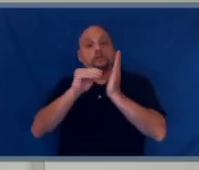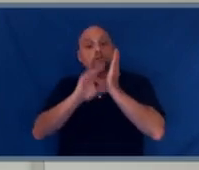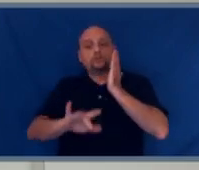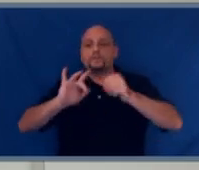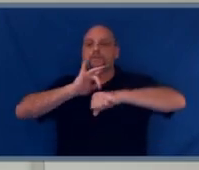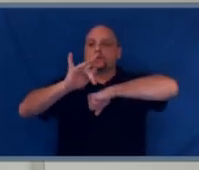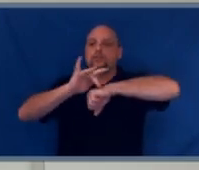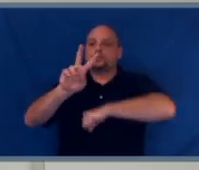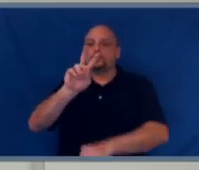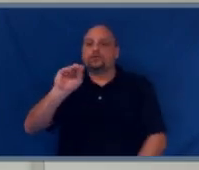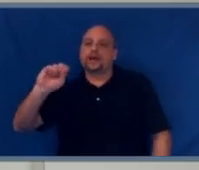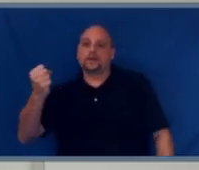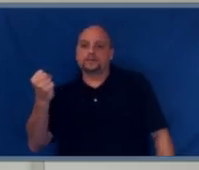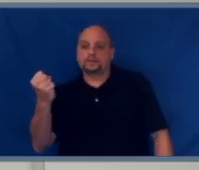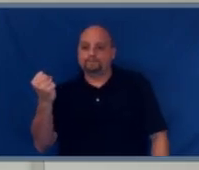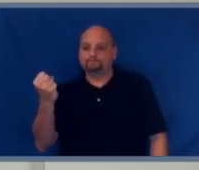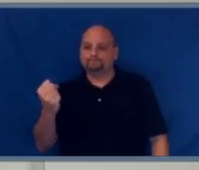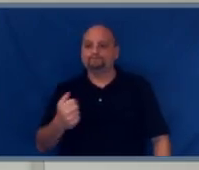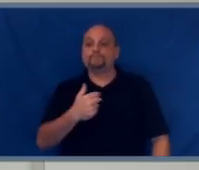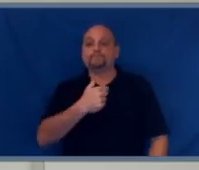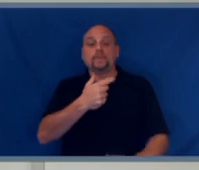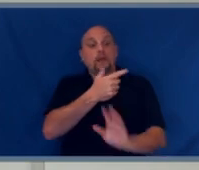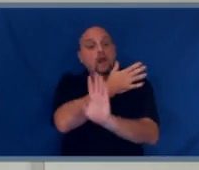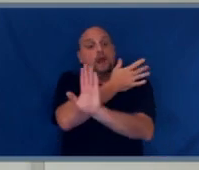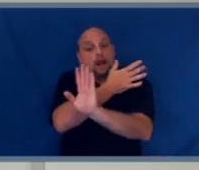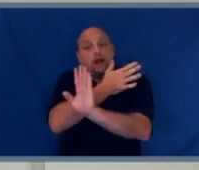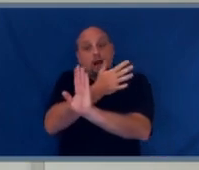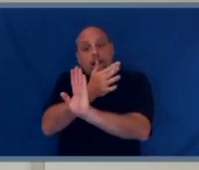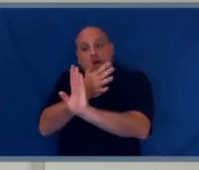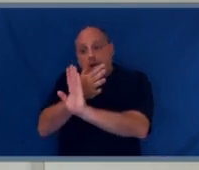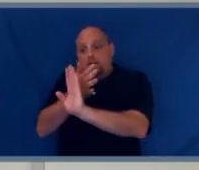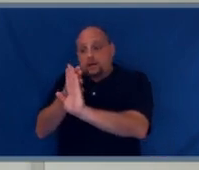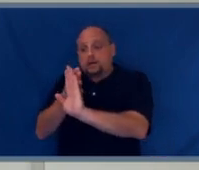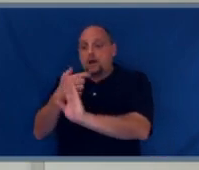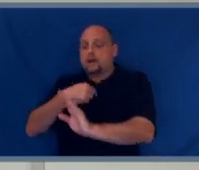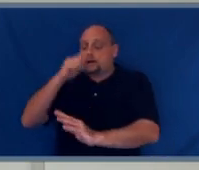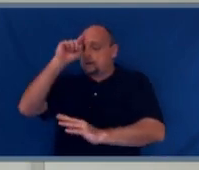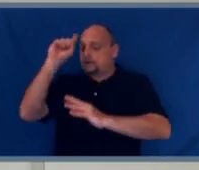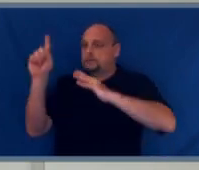I GOT MY STARTS IN THE 2000. AS WE LED UP TO THE EVENT.